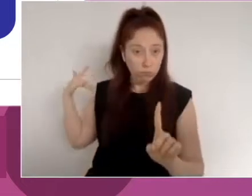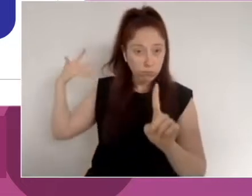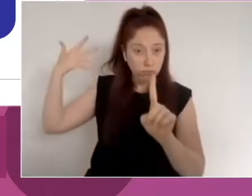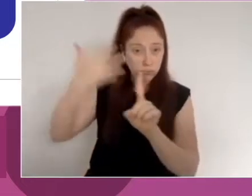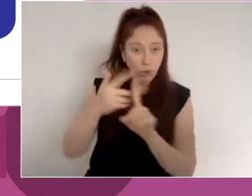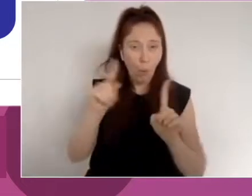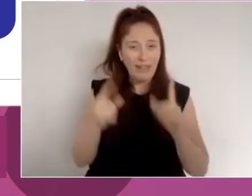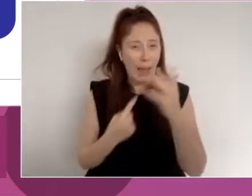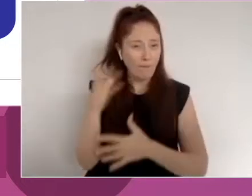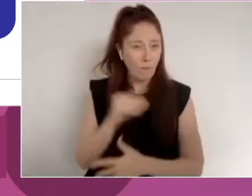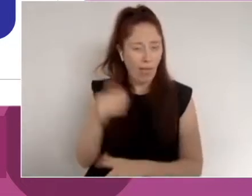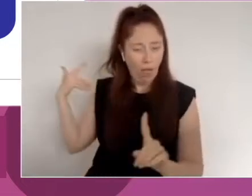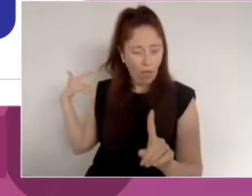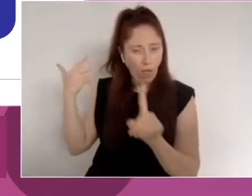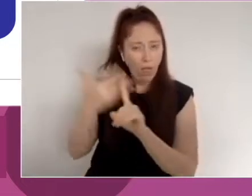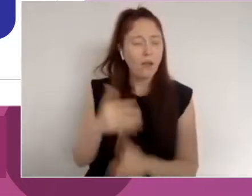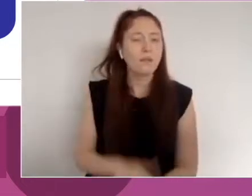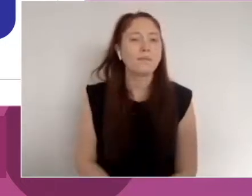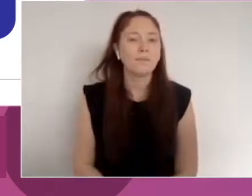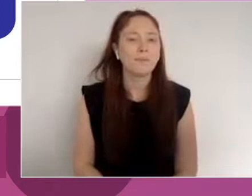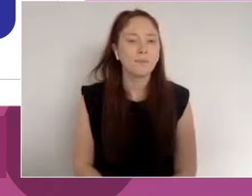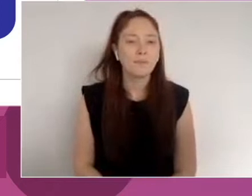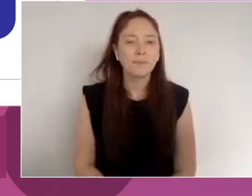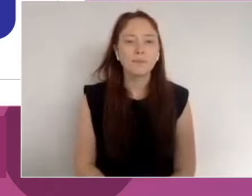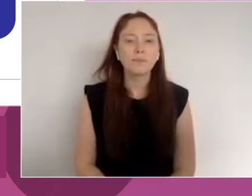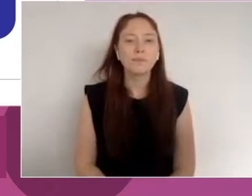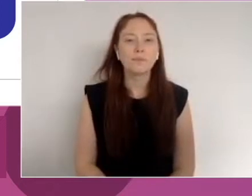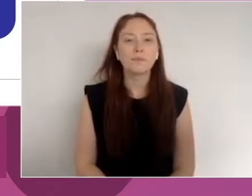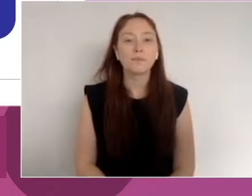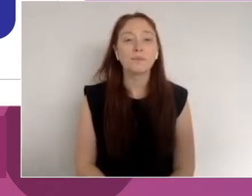out of this. And I hope that you don't mind me saying this, but first from our Prime Minister's